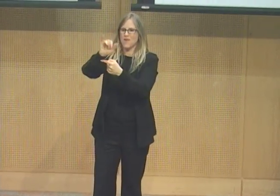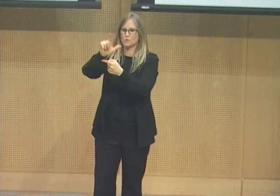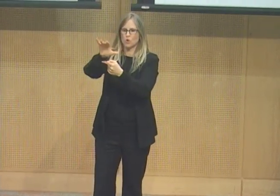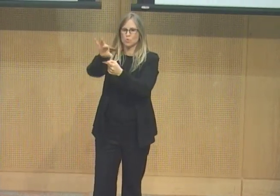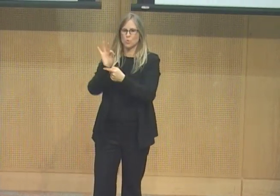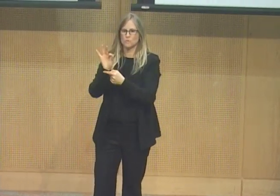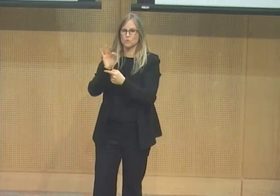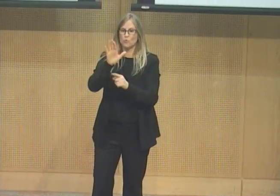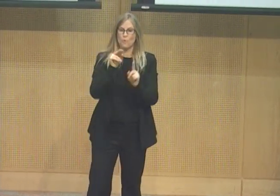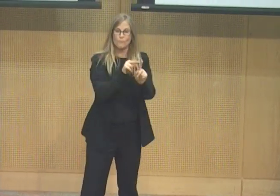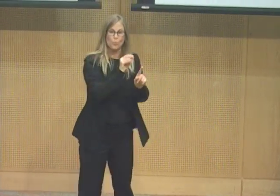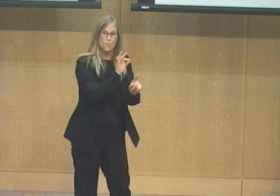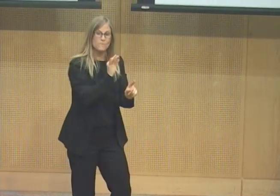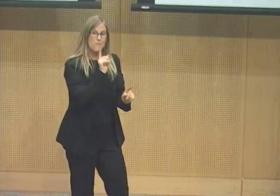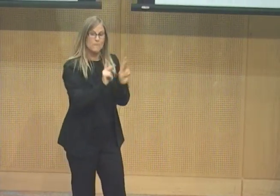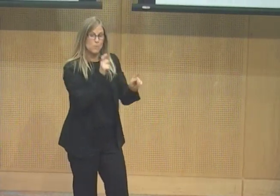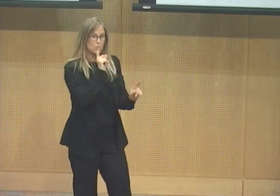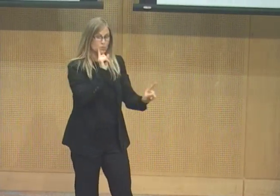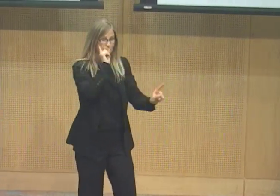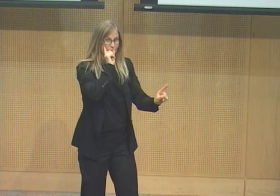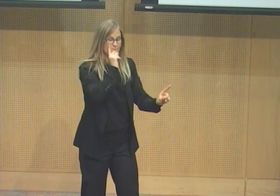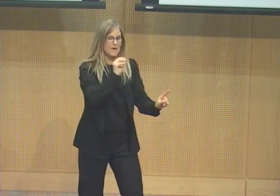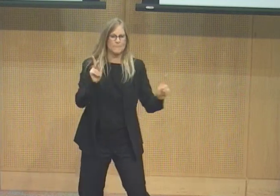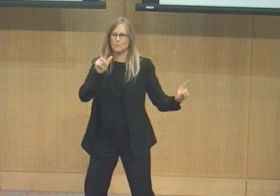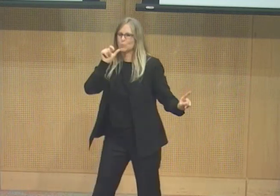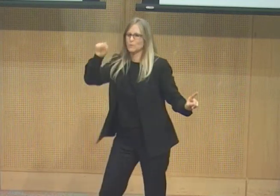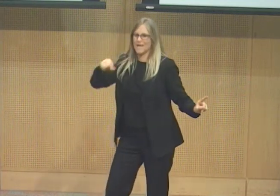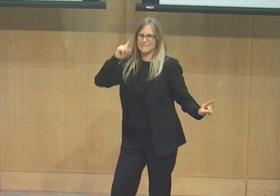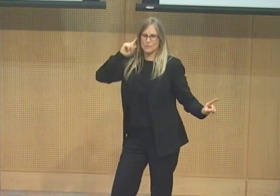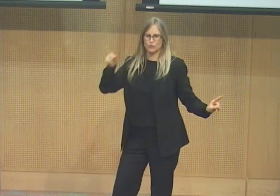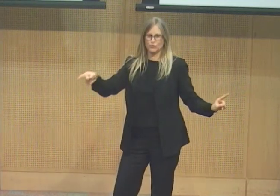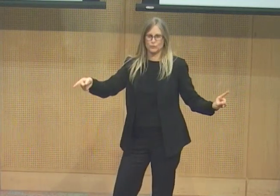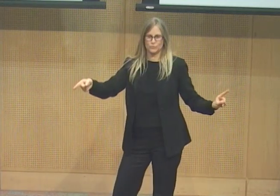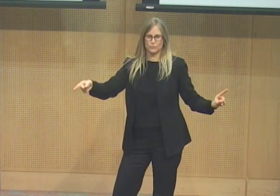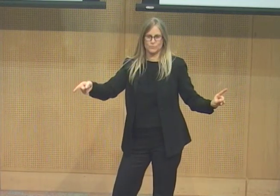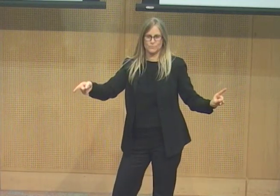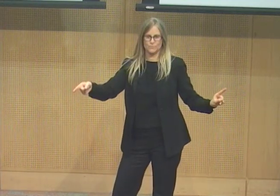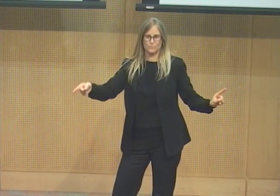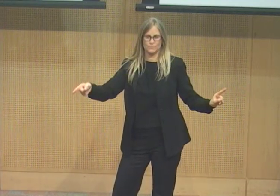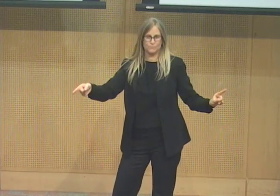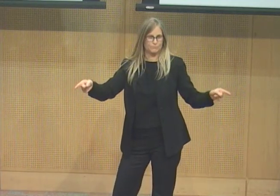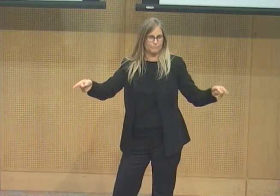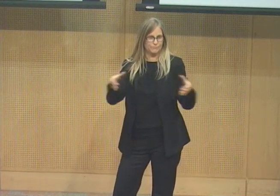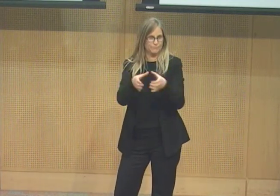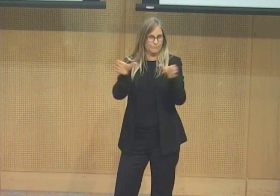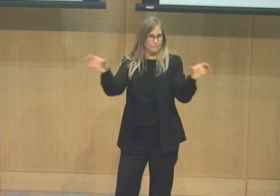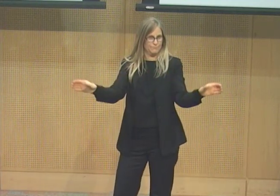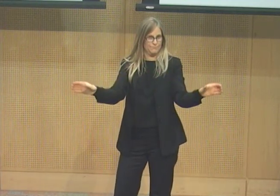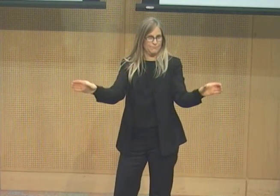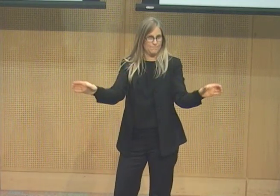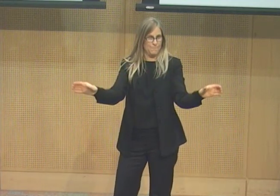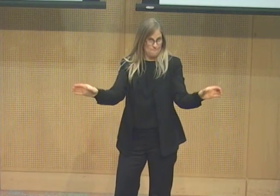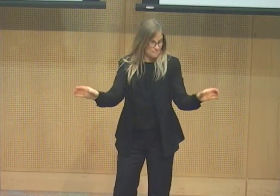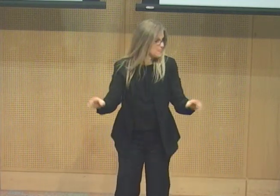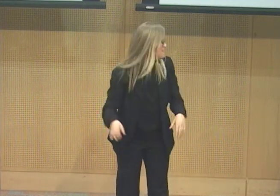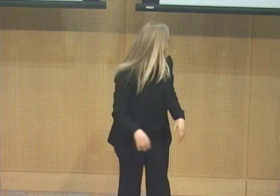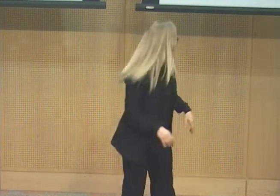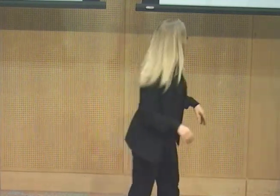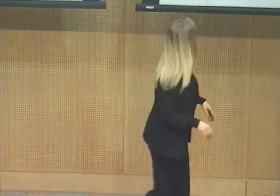of how lexical choices can begin to divine how the larger society has a constructive image of people